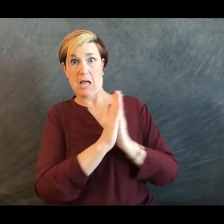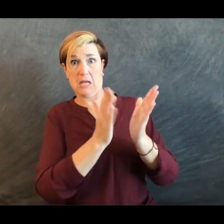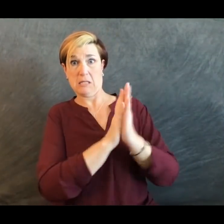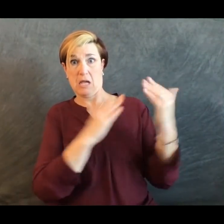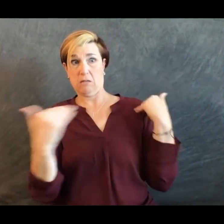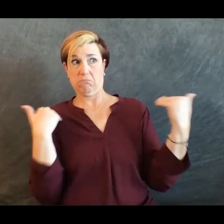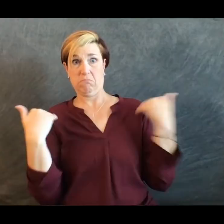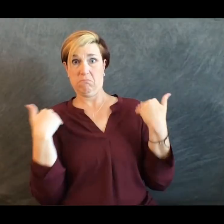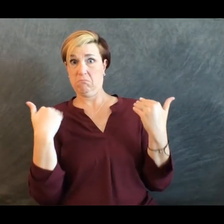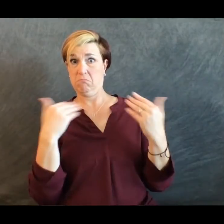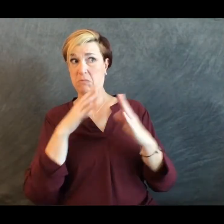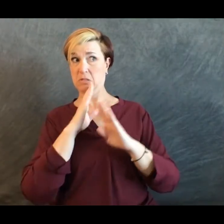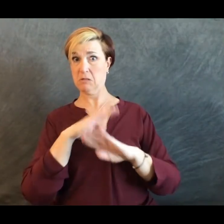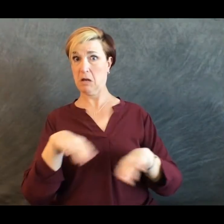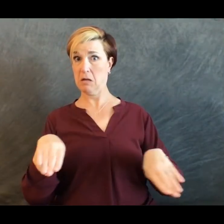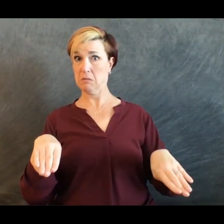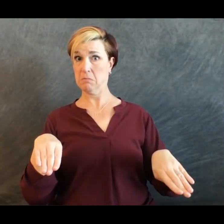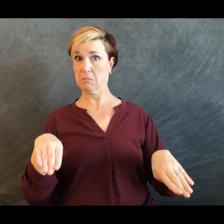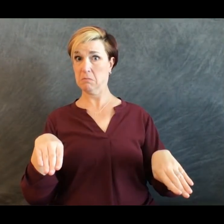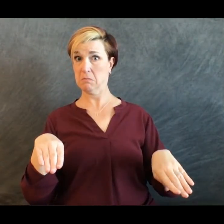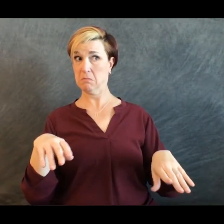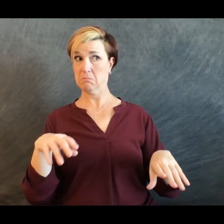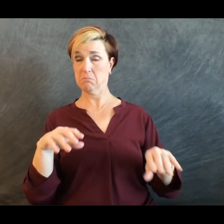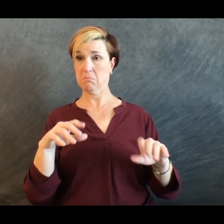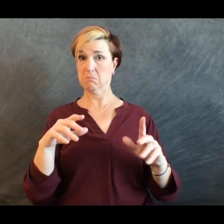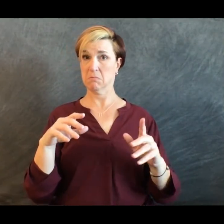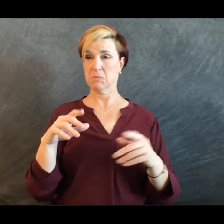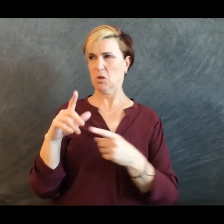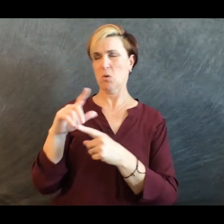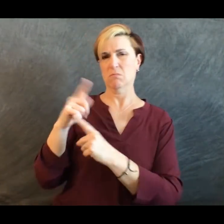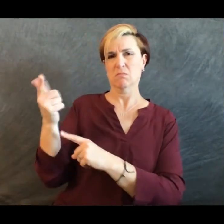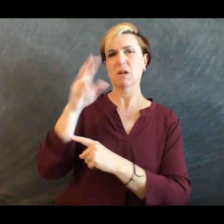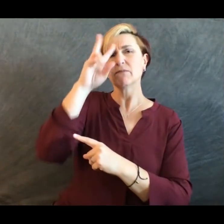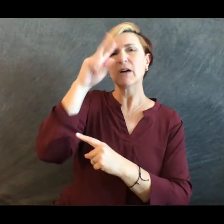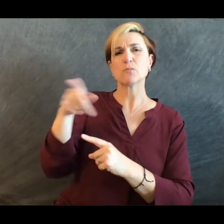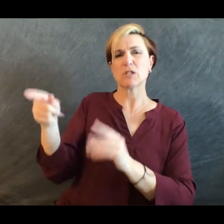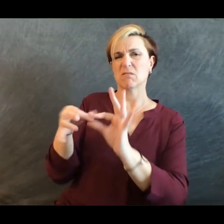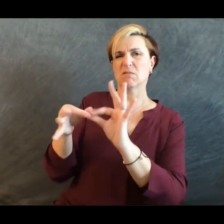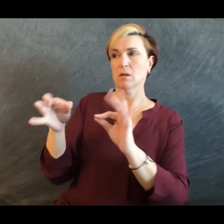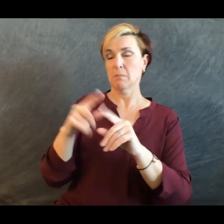little while we're getting we're getting very few calls from from governor's or